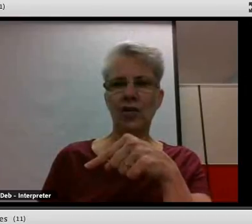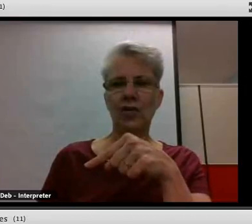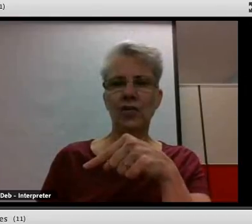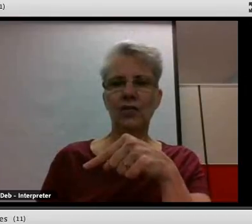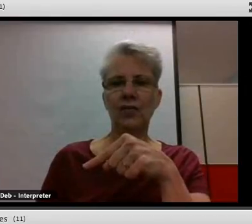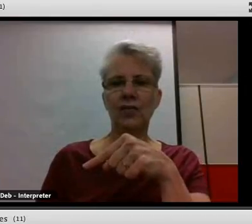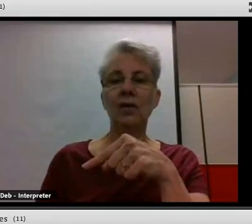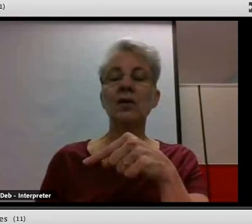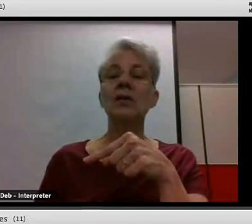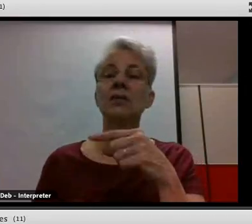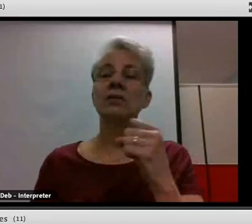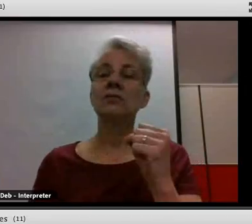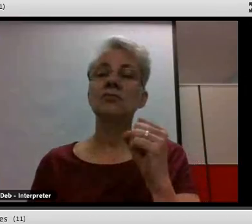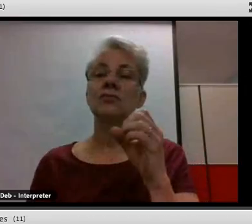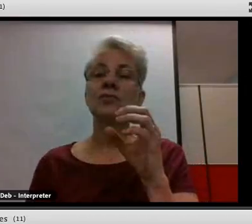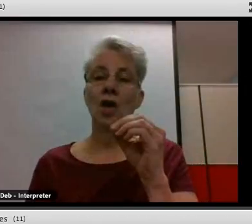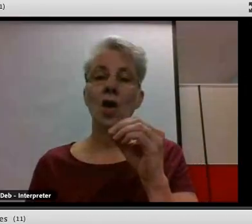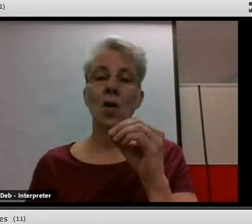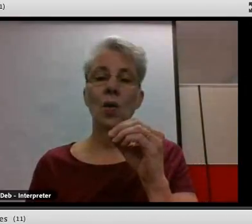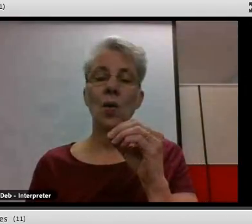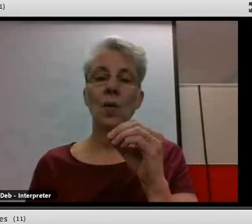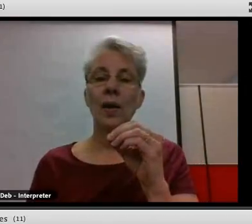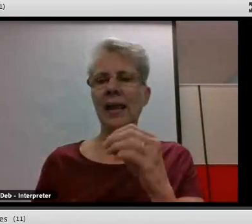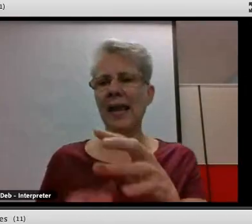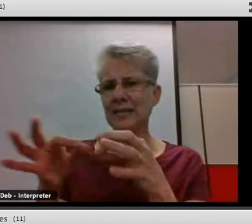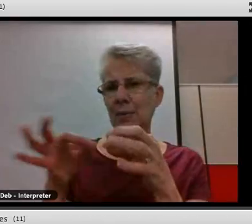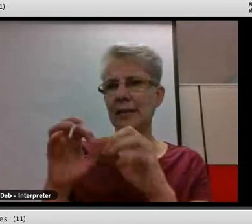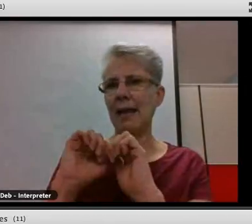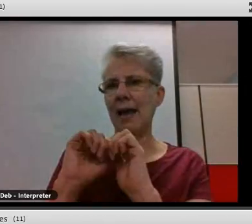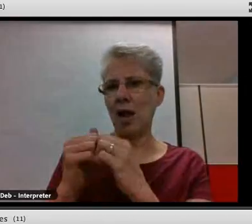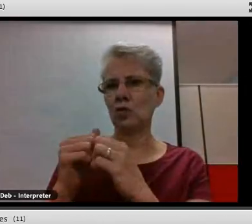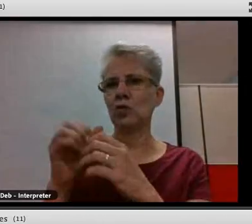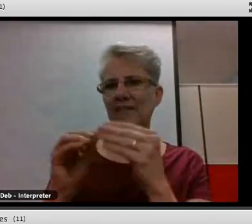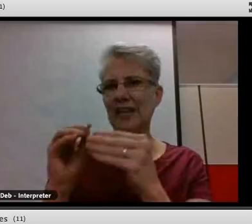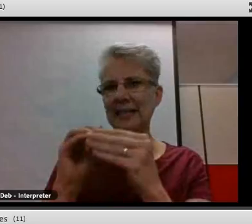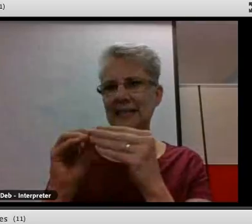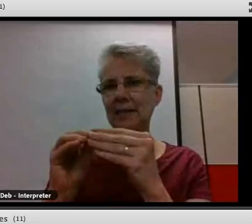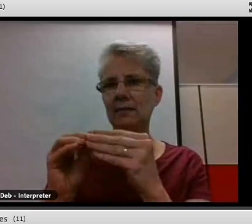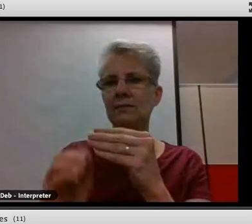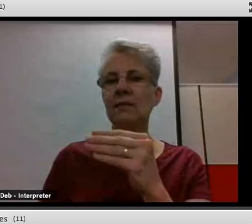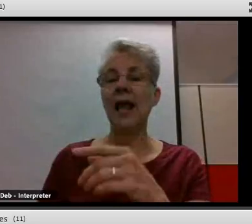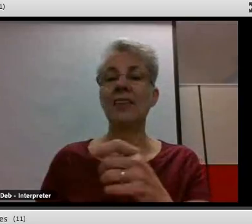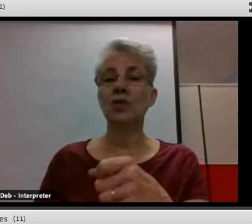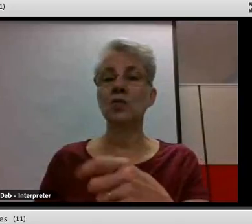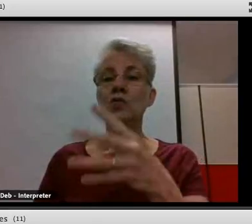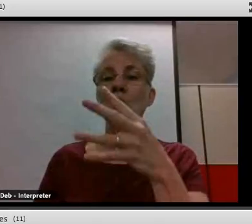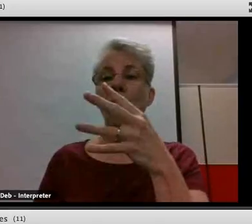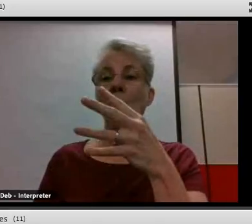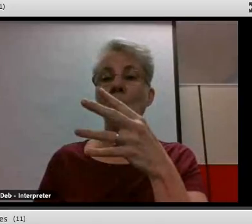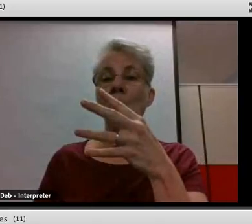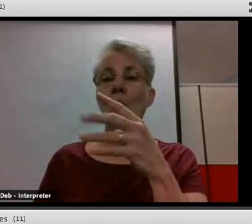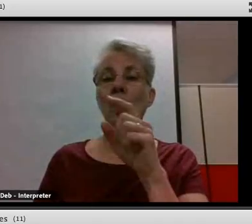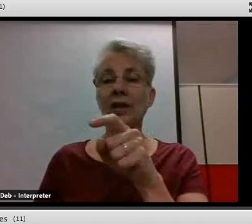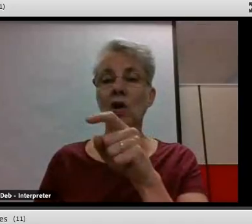so it's not just headings to look pretty, and I know that's hard for us